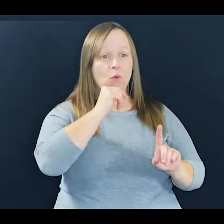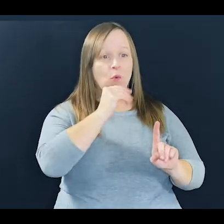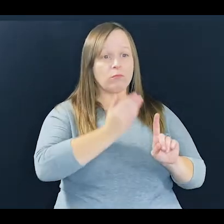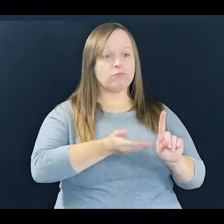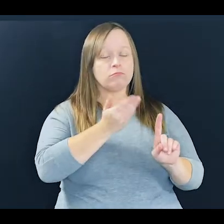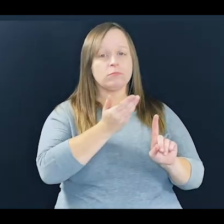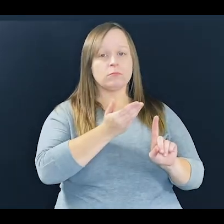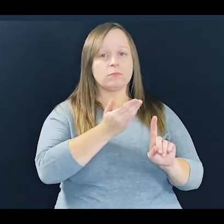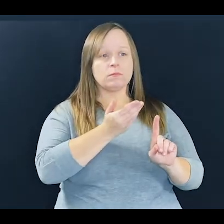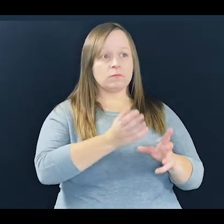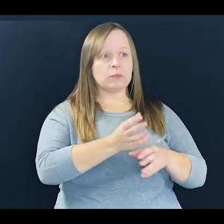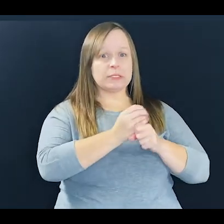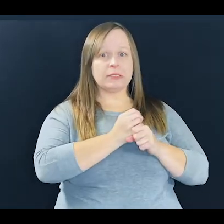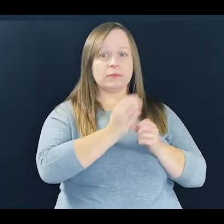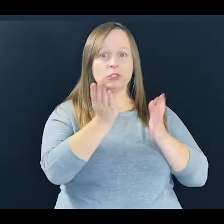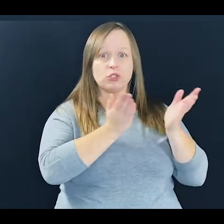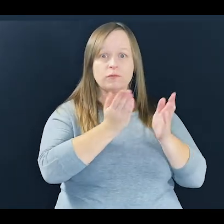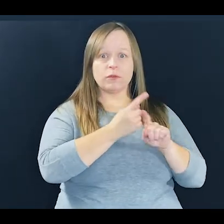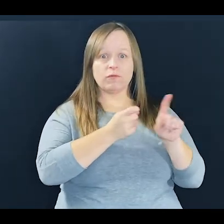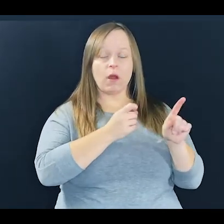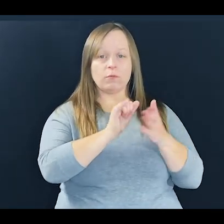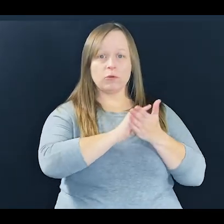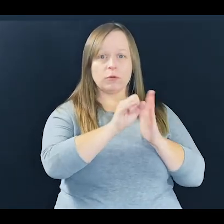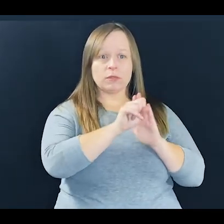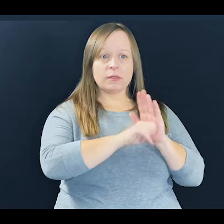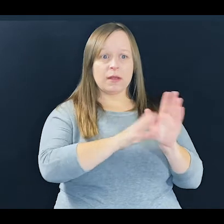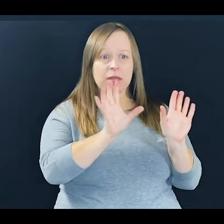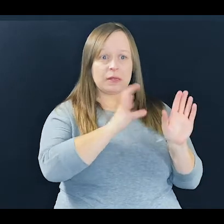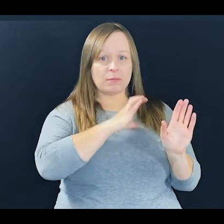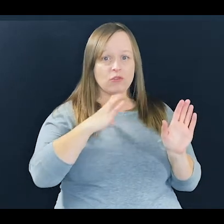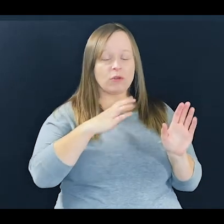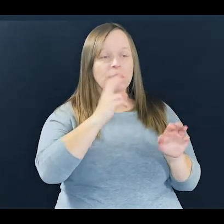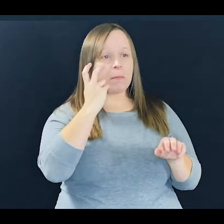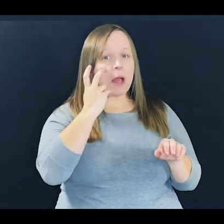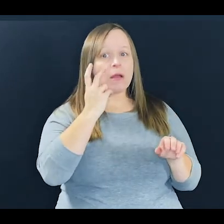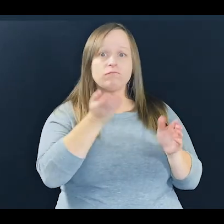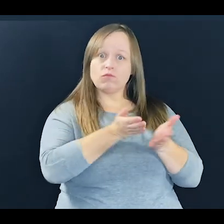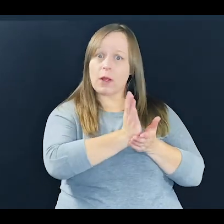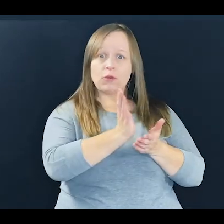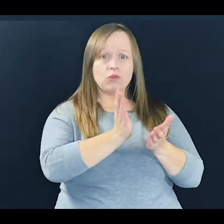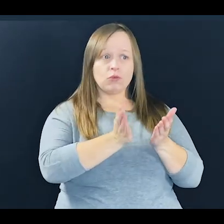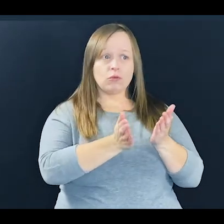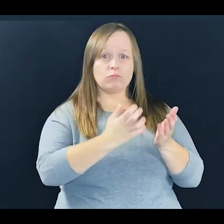who is receiving services, the client has a right to the appeals process.